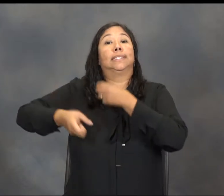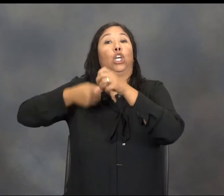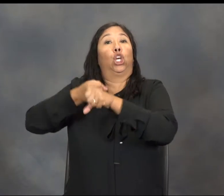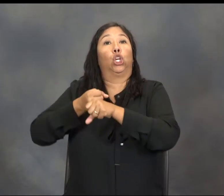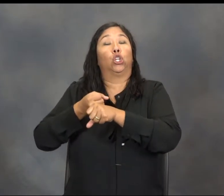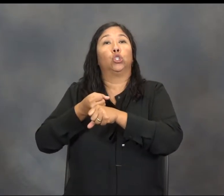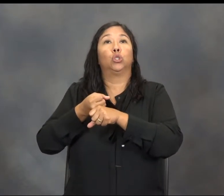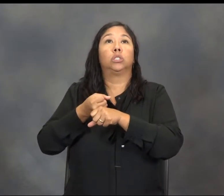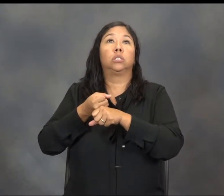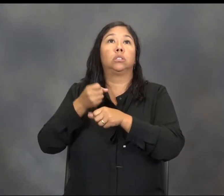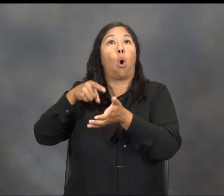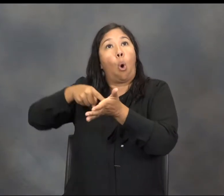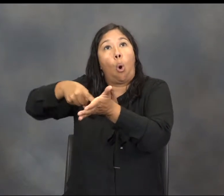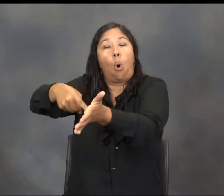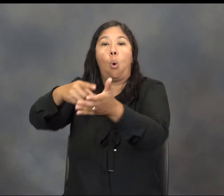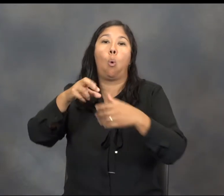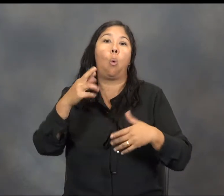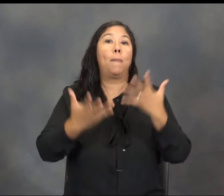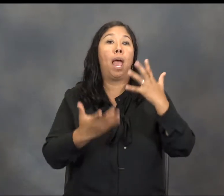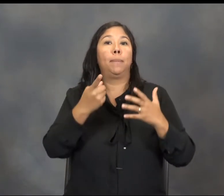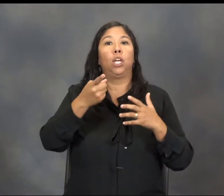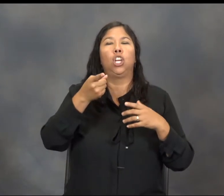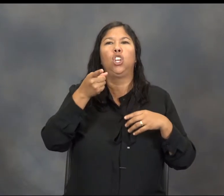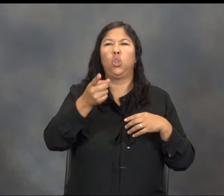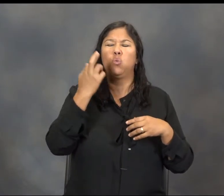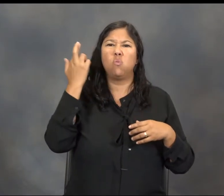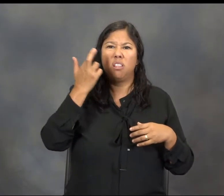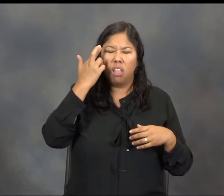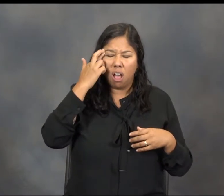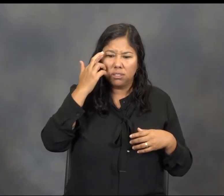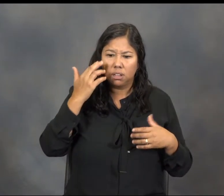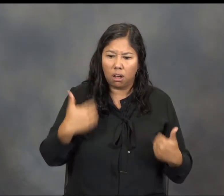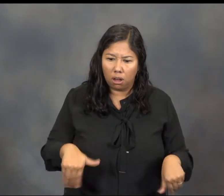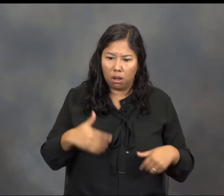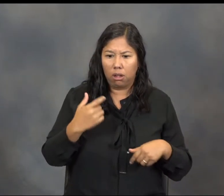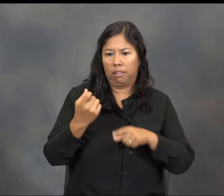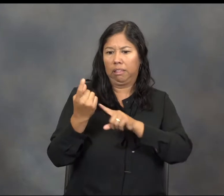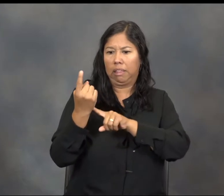or you've discovered that maybe there was a mistake on a return that you filed a year before